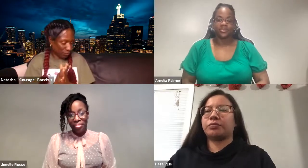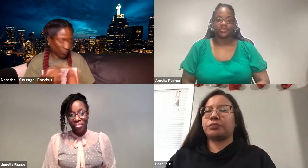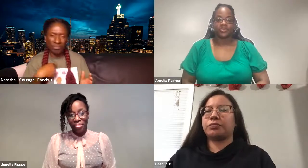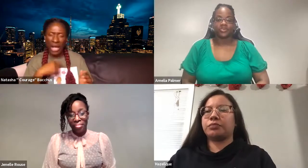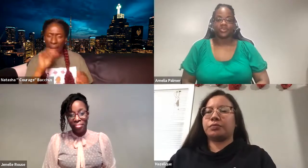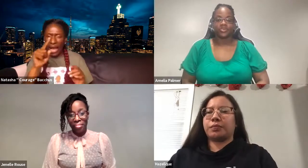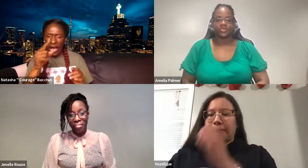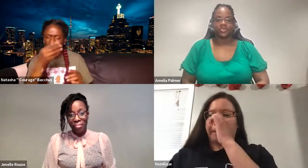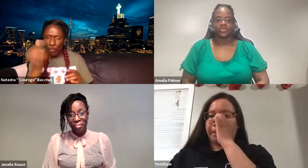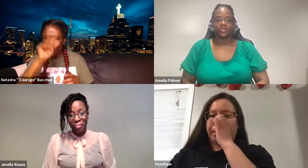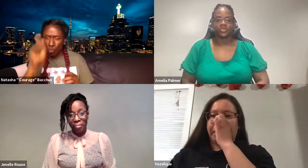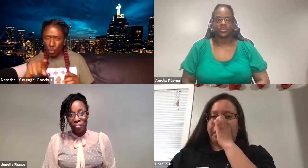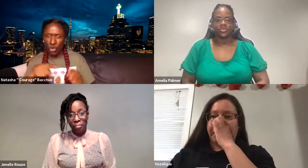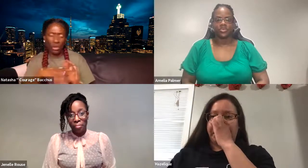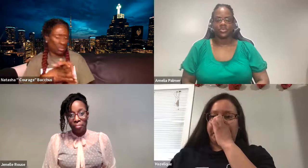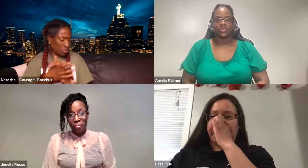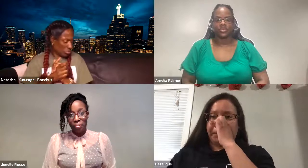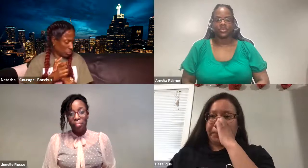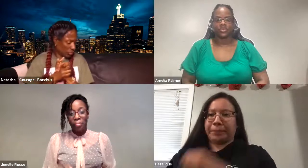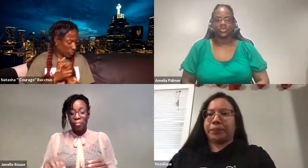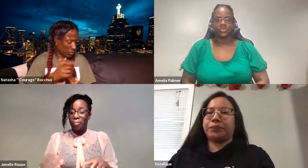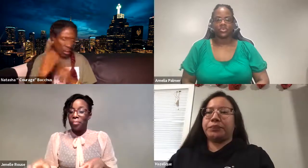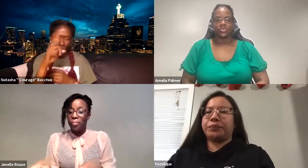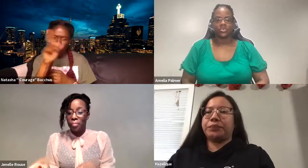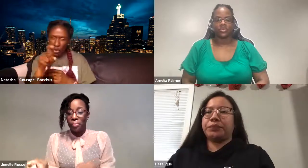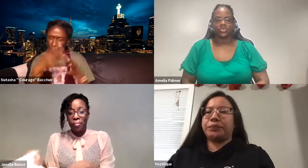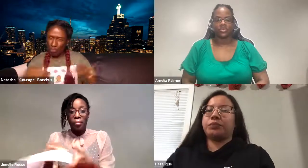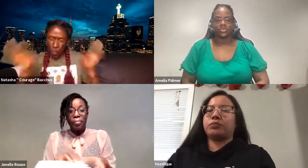all right thank you for that, i'm gonna ask a few questions